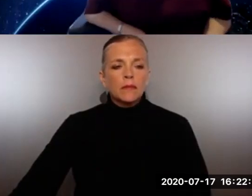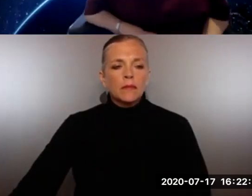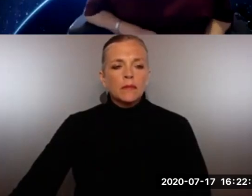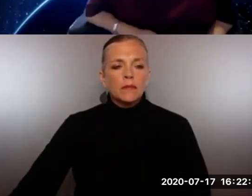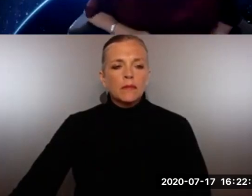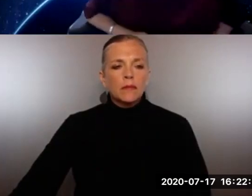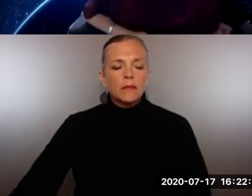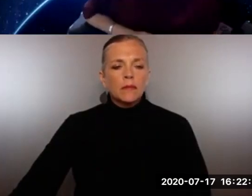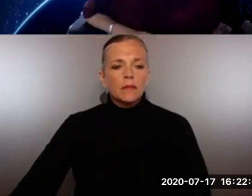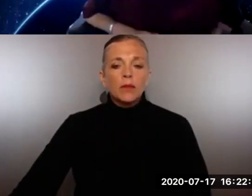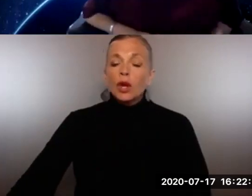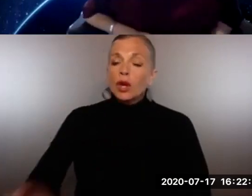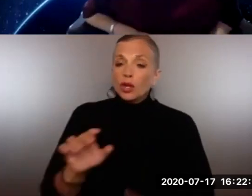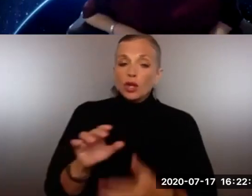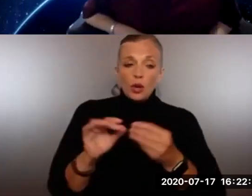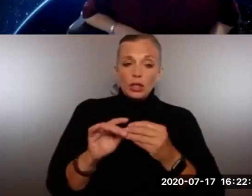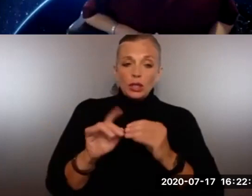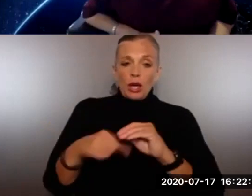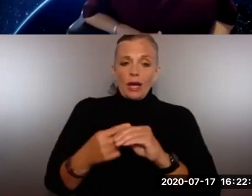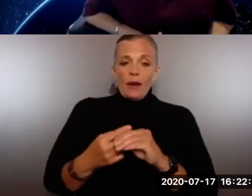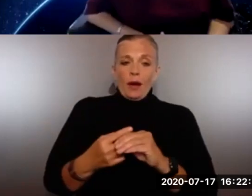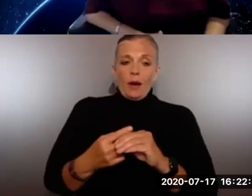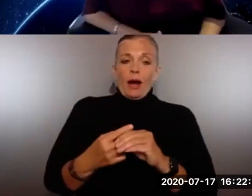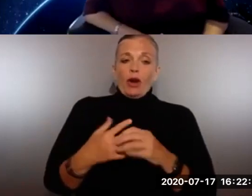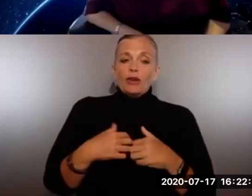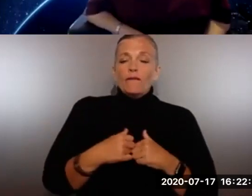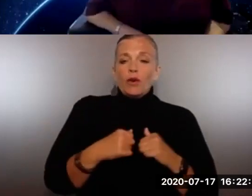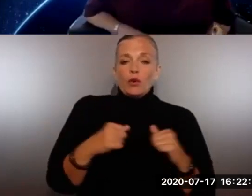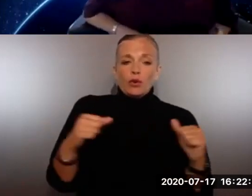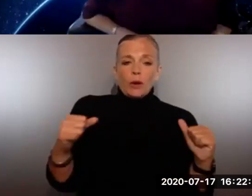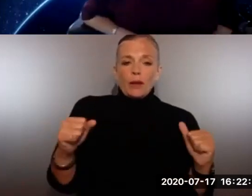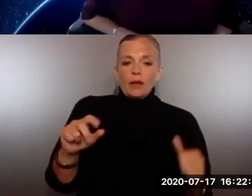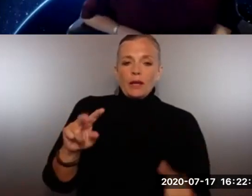You're talking about vulnerability, right? Yeah.